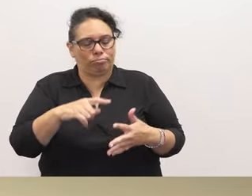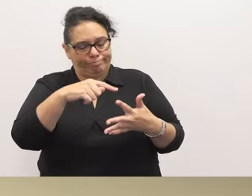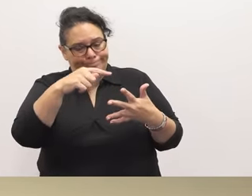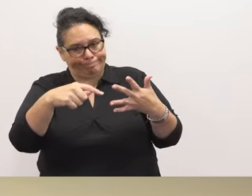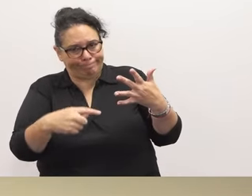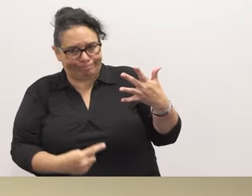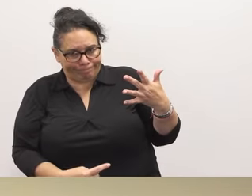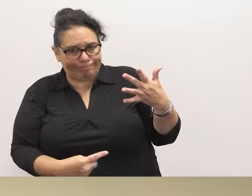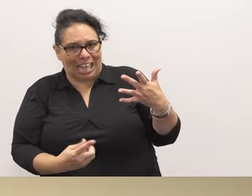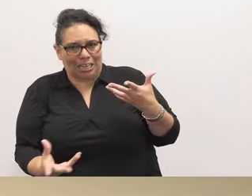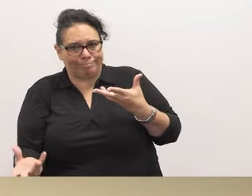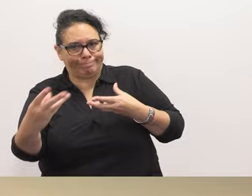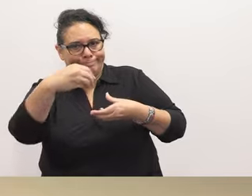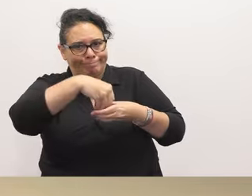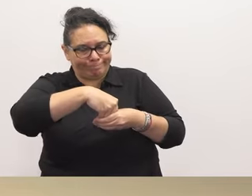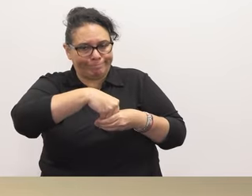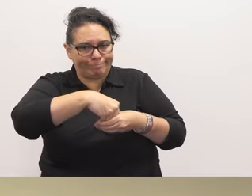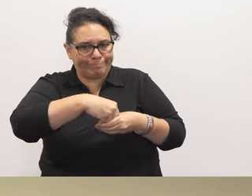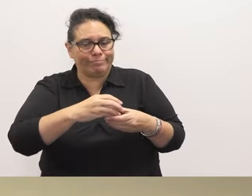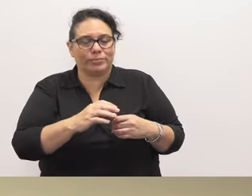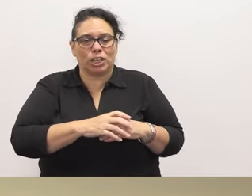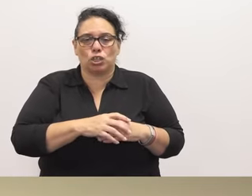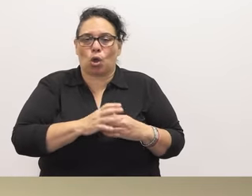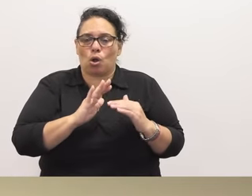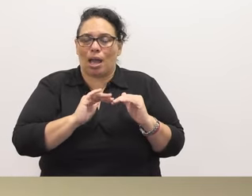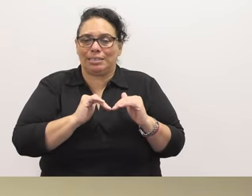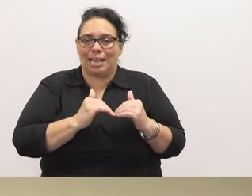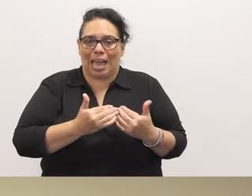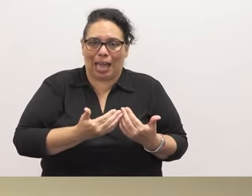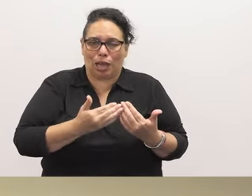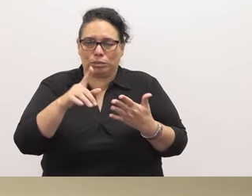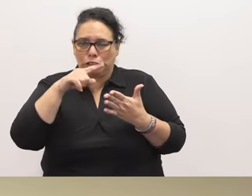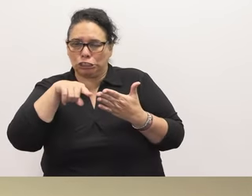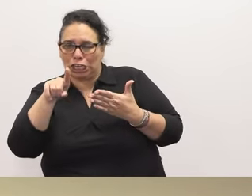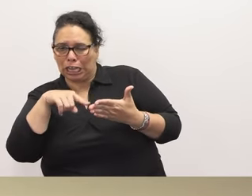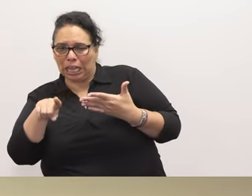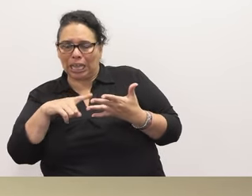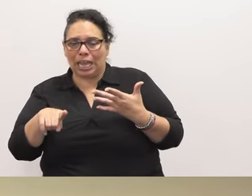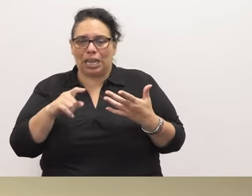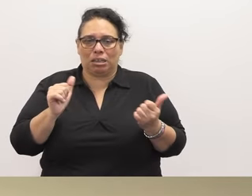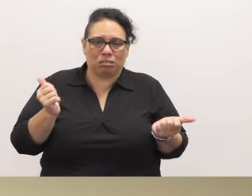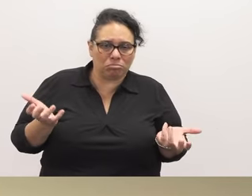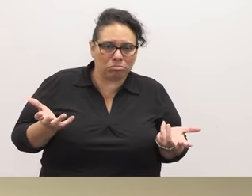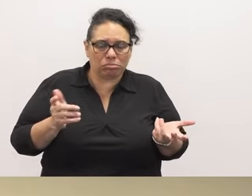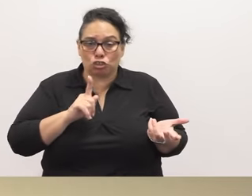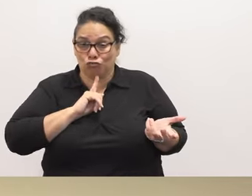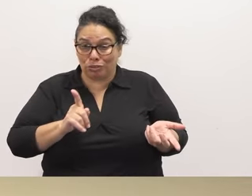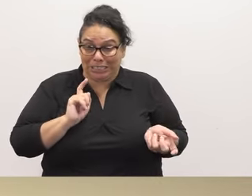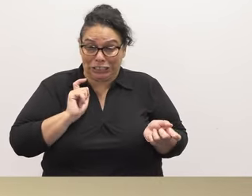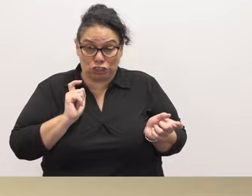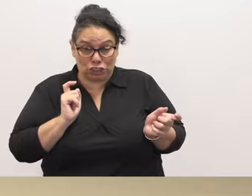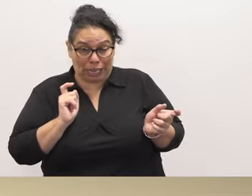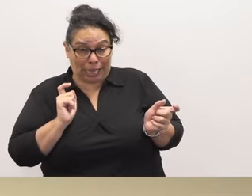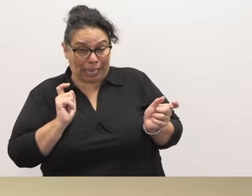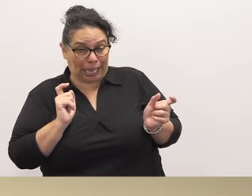are built into the instrument. It's just a way of gut checking. Are we actually changing our adult behaviors as a board